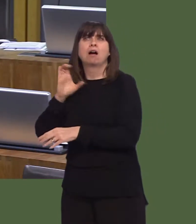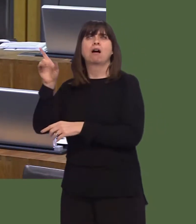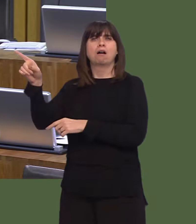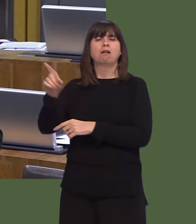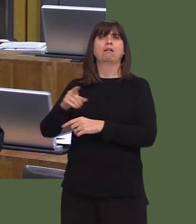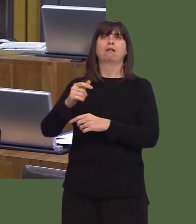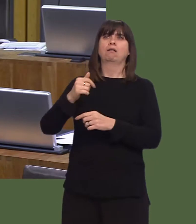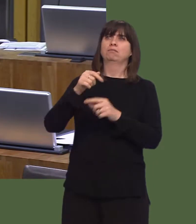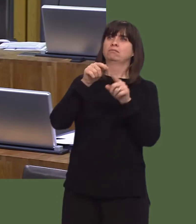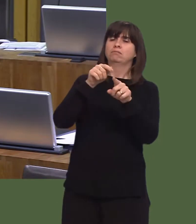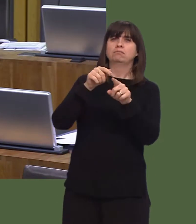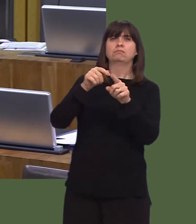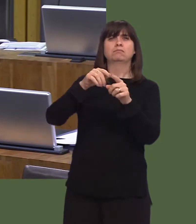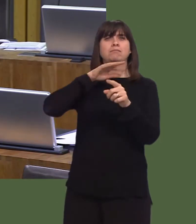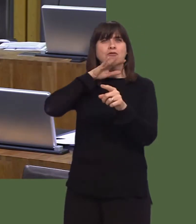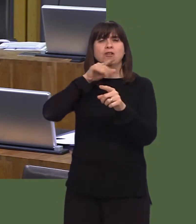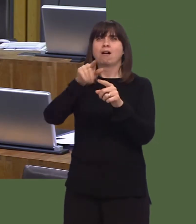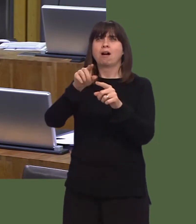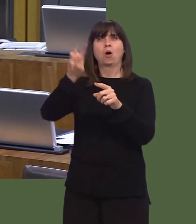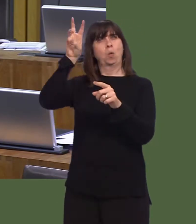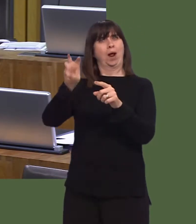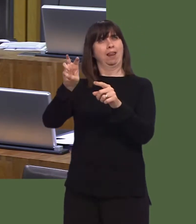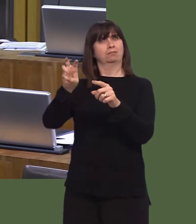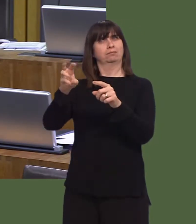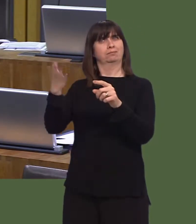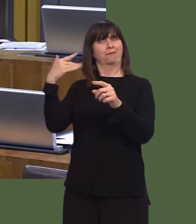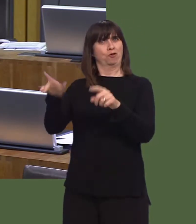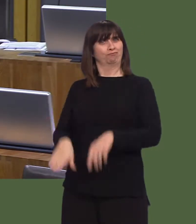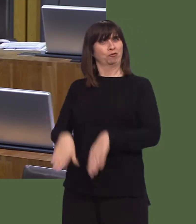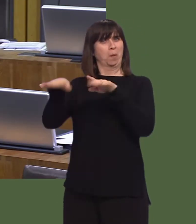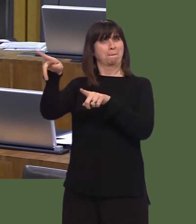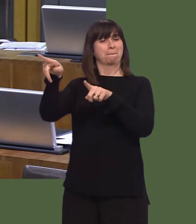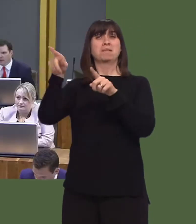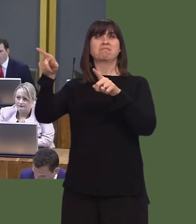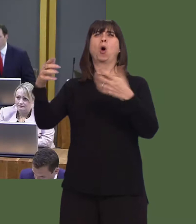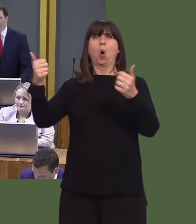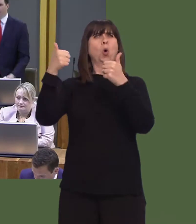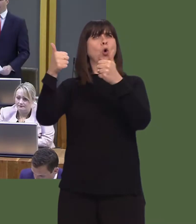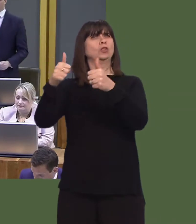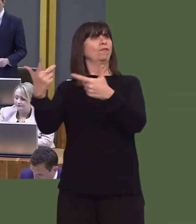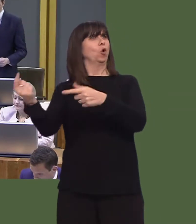the Welsh Government to promote Wales as a tourist destination and, of course, as a place to invest. Lee Waters AM: Thank you.